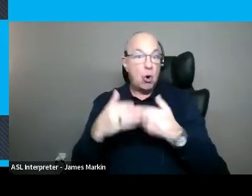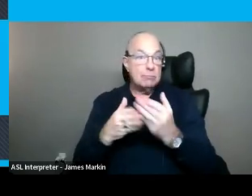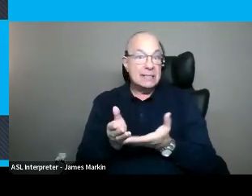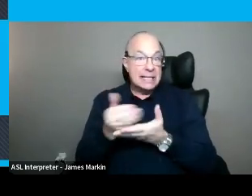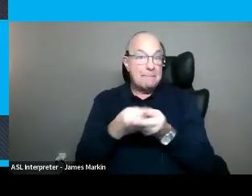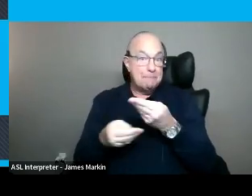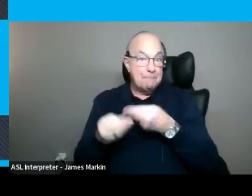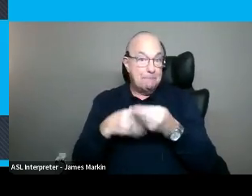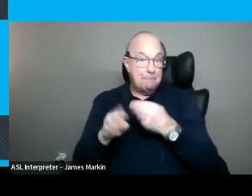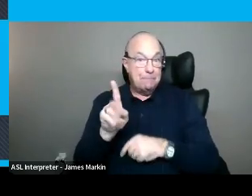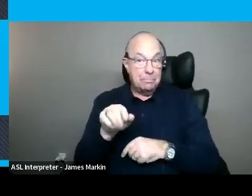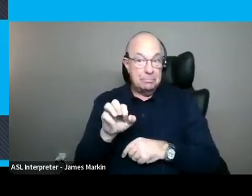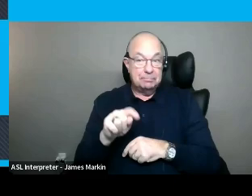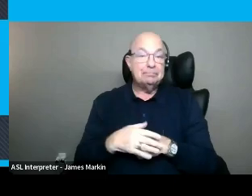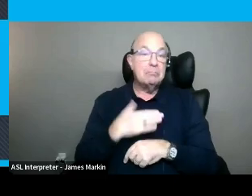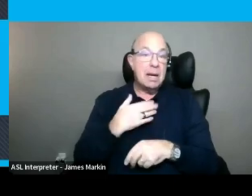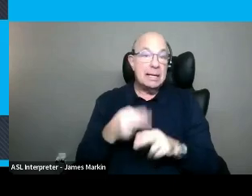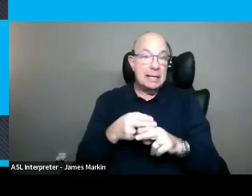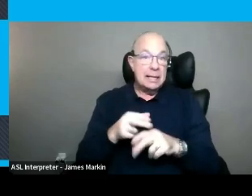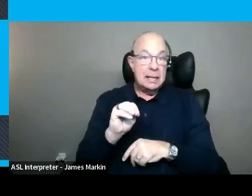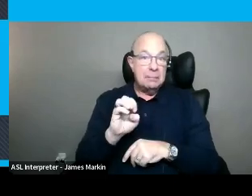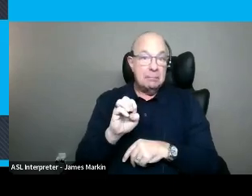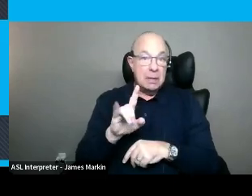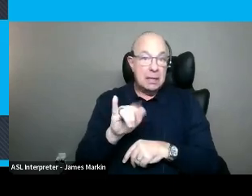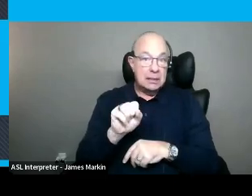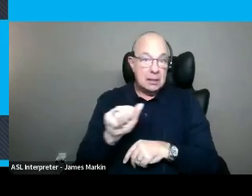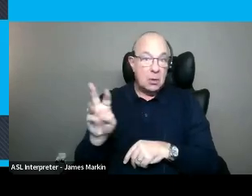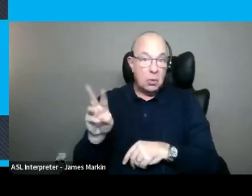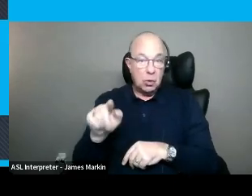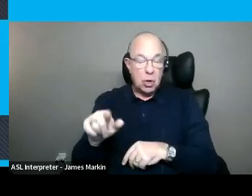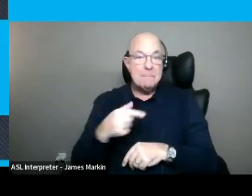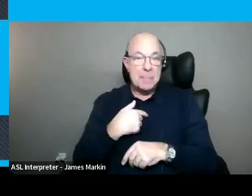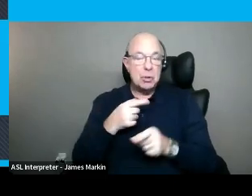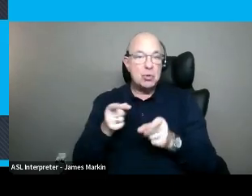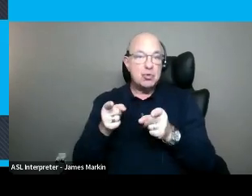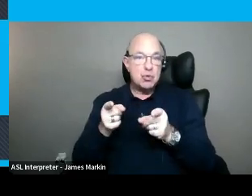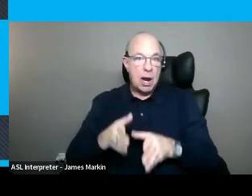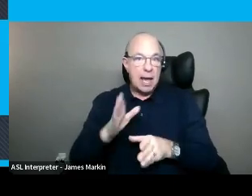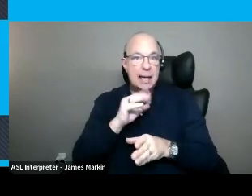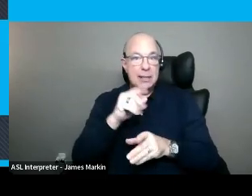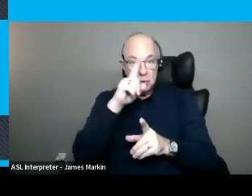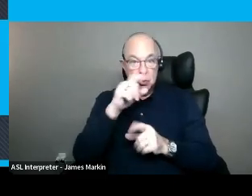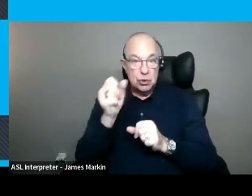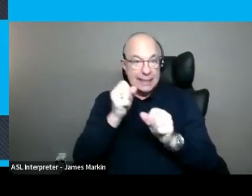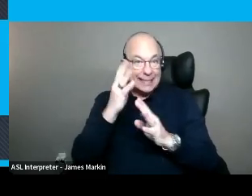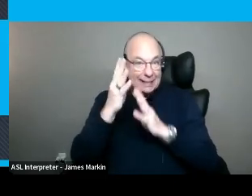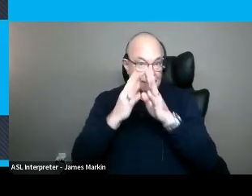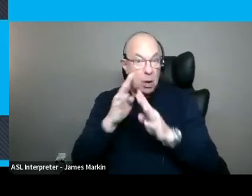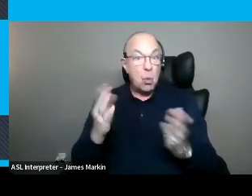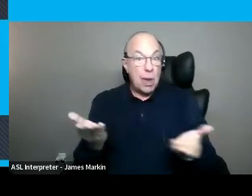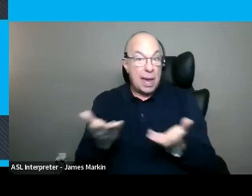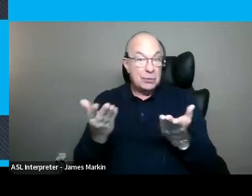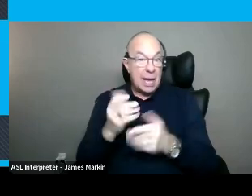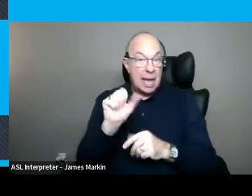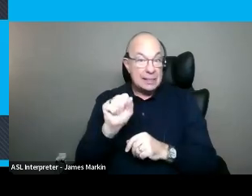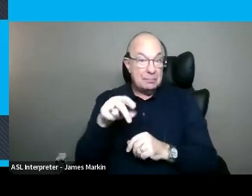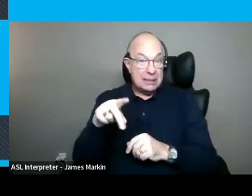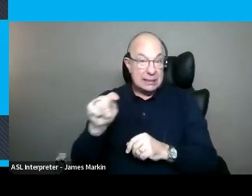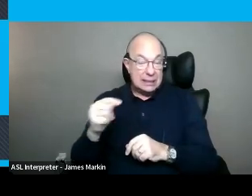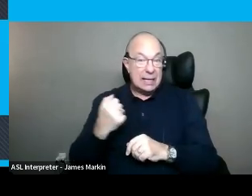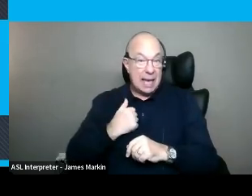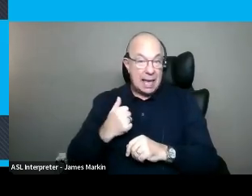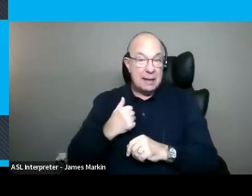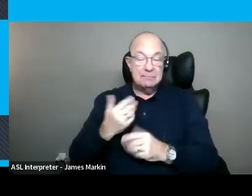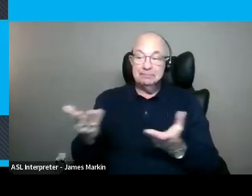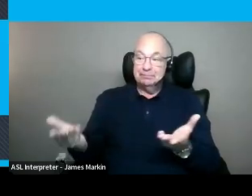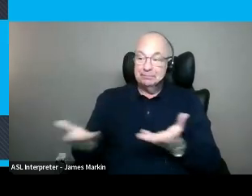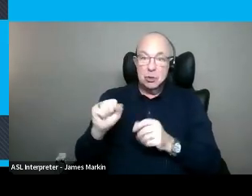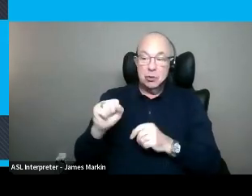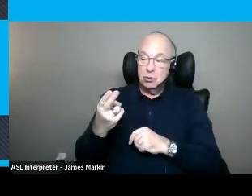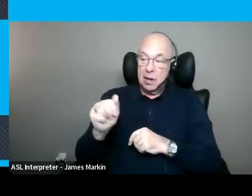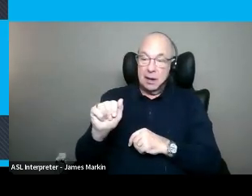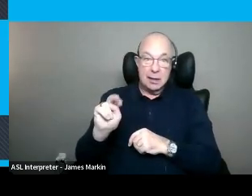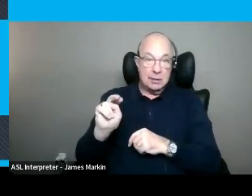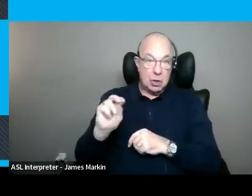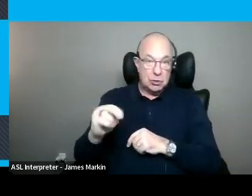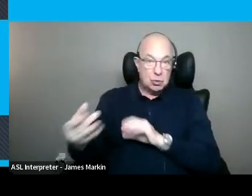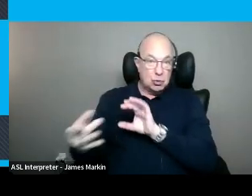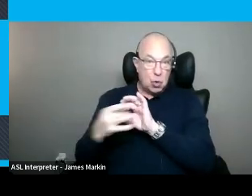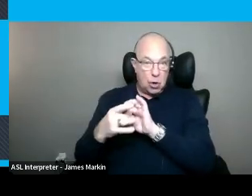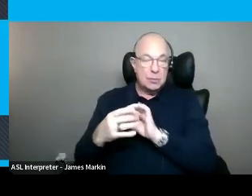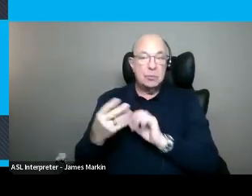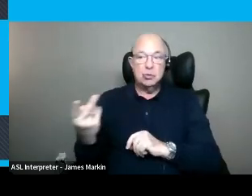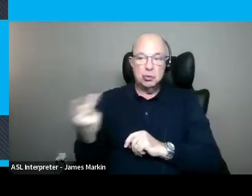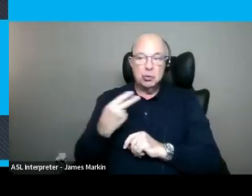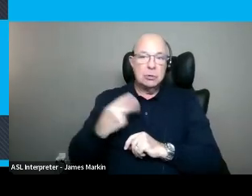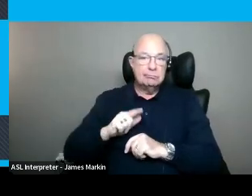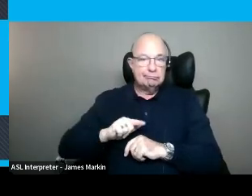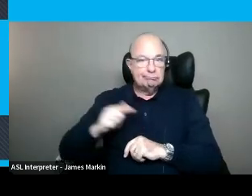Melissa Wong (she/her), SPT: My name is Melissa Wong. I am the Director of Engagement and Strategic Initiatives at Social Planning Toronto. I'm joined here by my colleague, Shannon Spencer, and we're going to be going through,